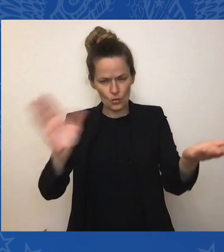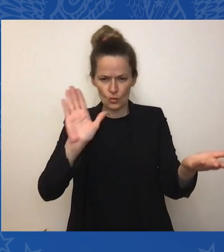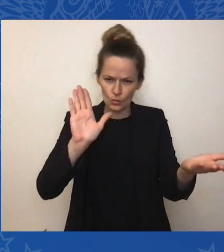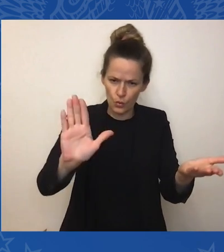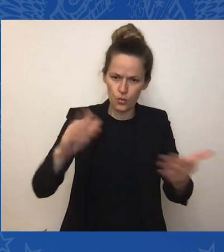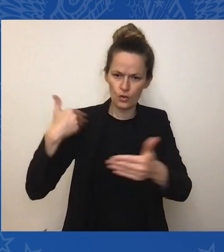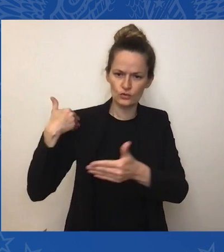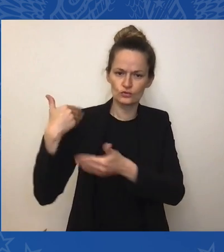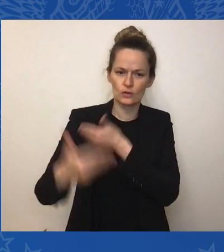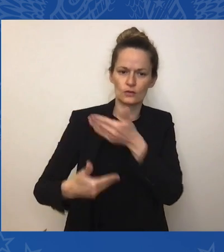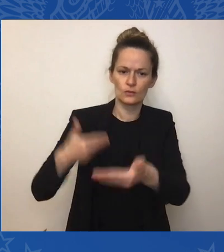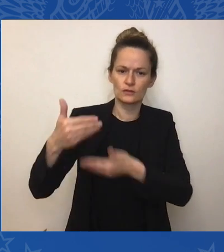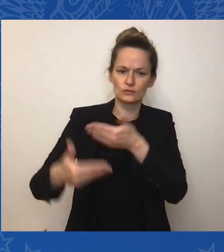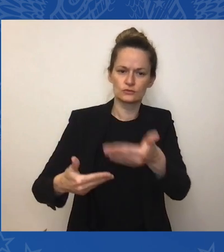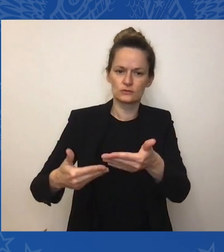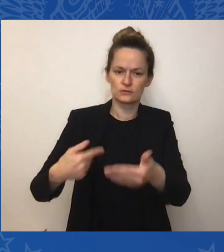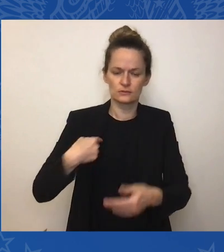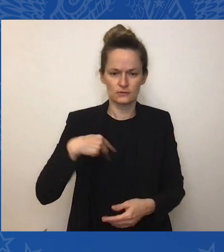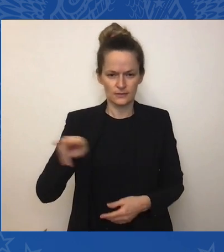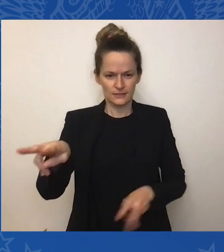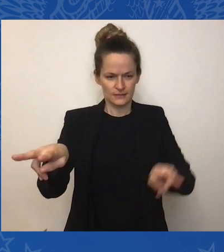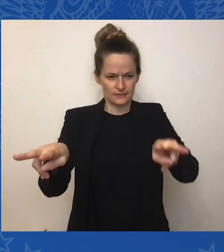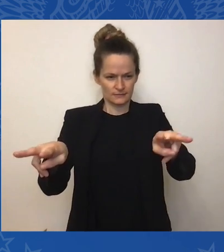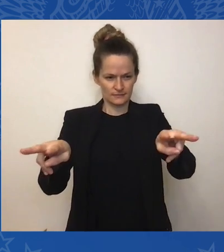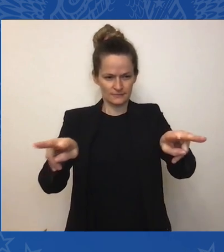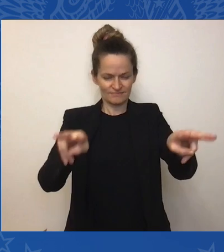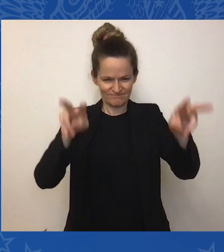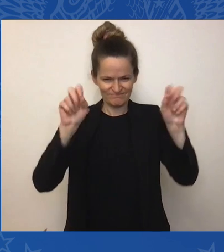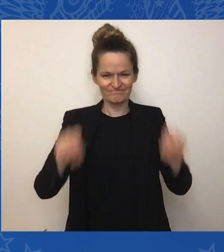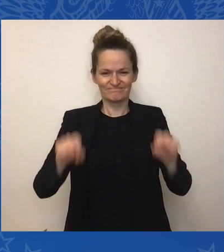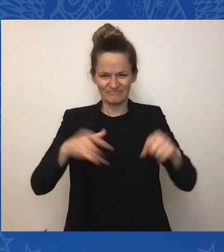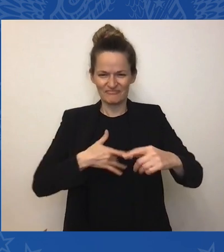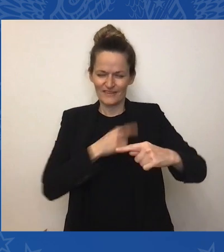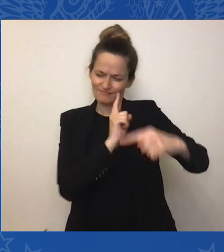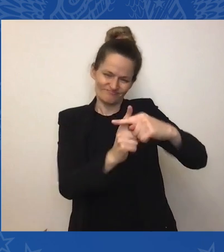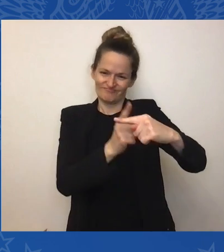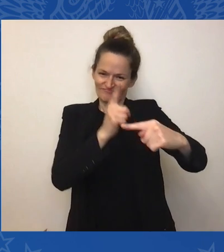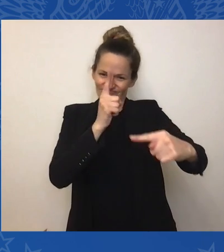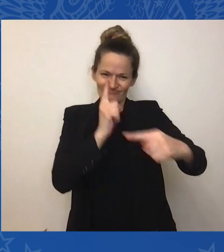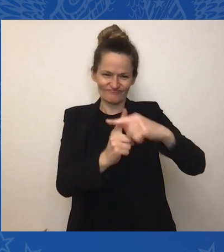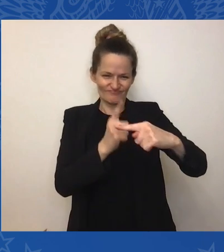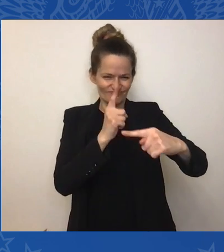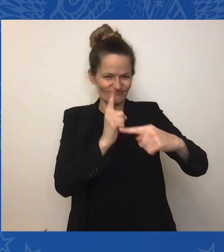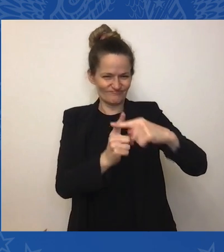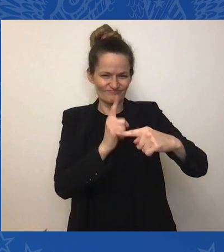I've said it many times, as I look at my granddaughters who all graduated from universities